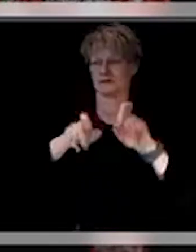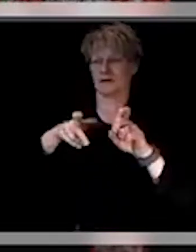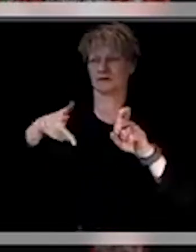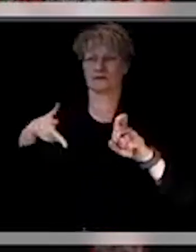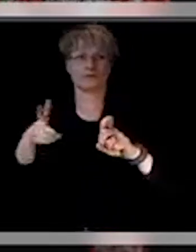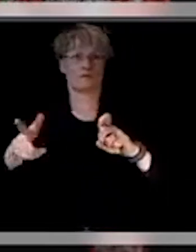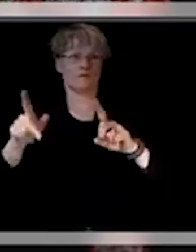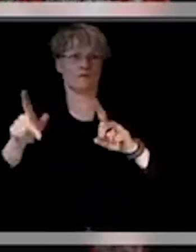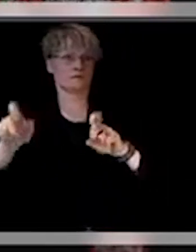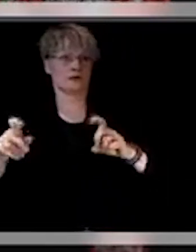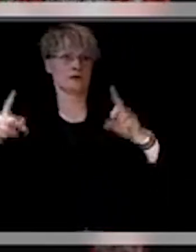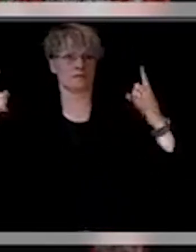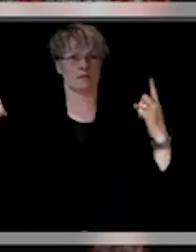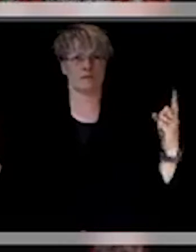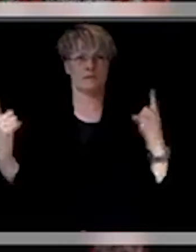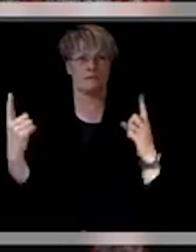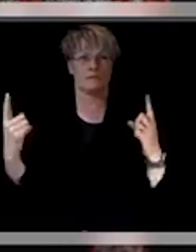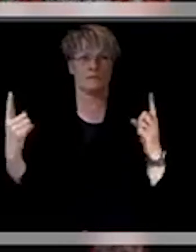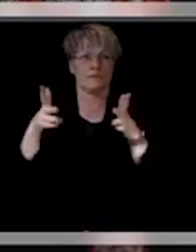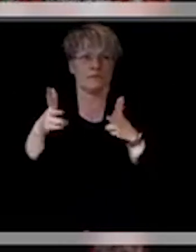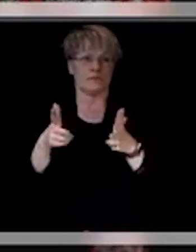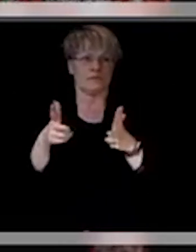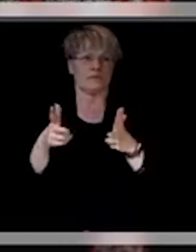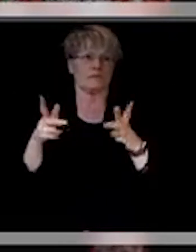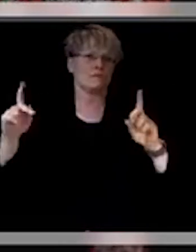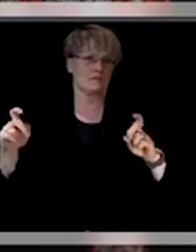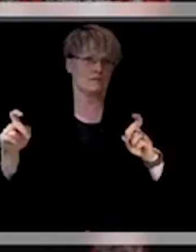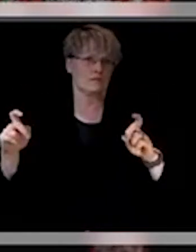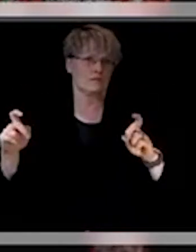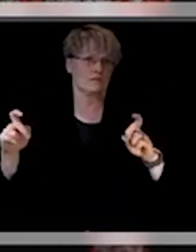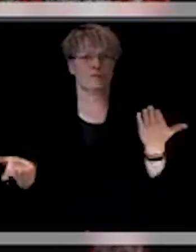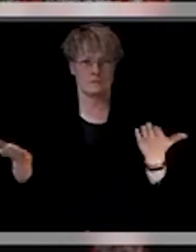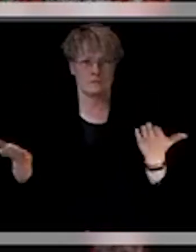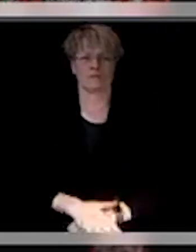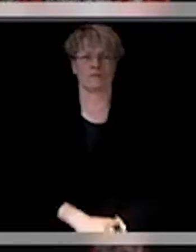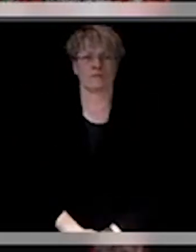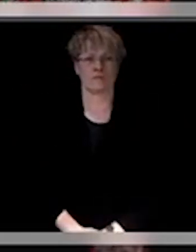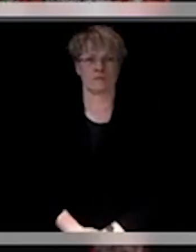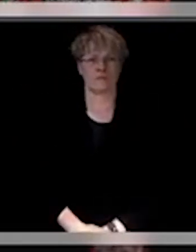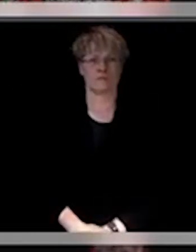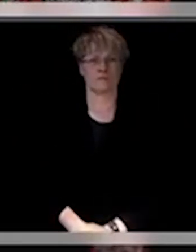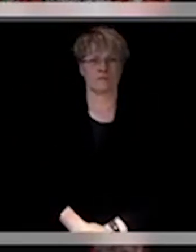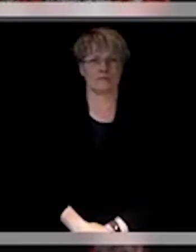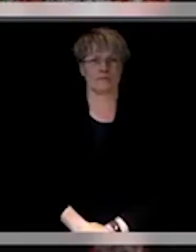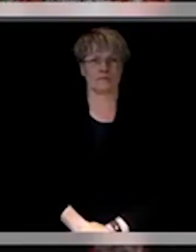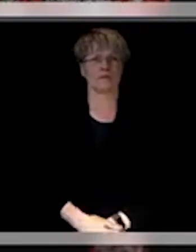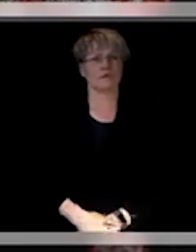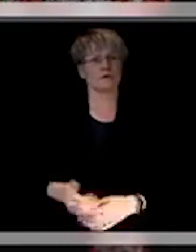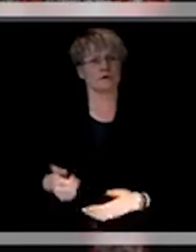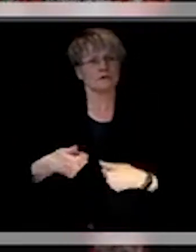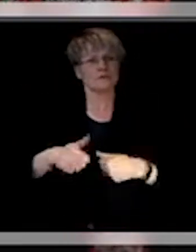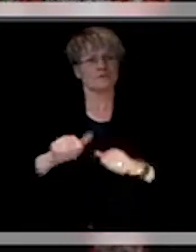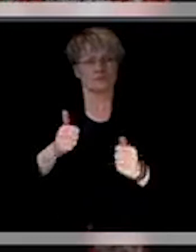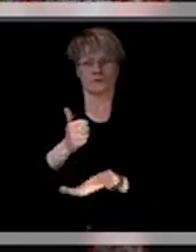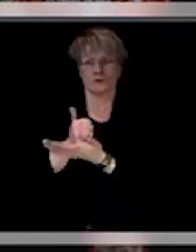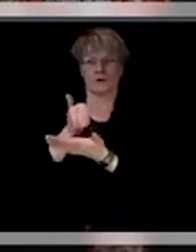tracking that in terms of access in a timely manner for the test, and then quick turn-around